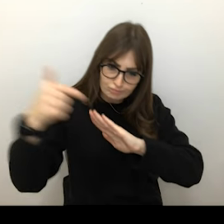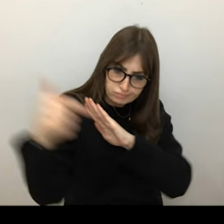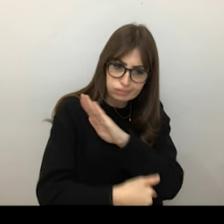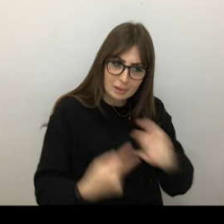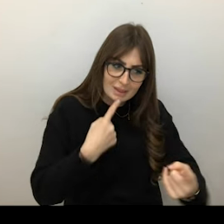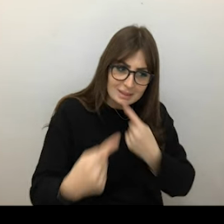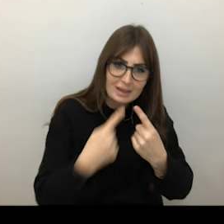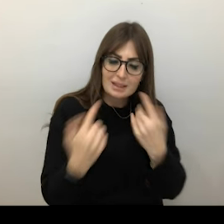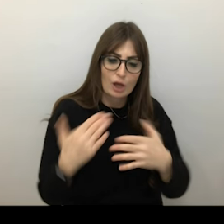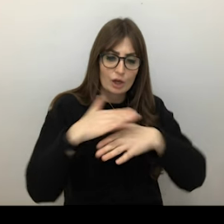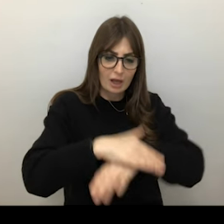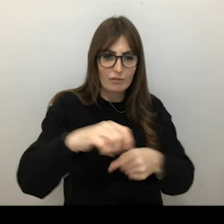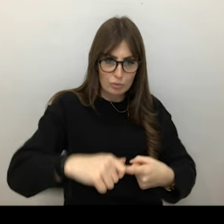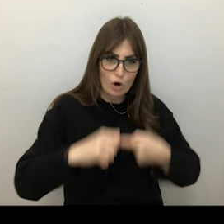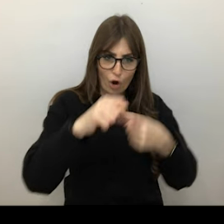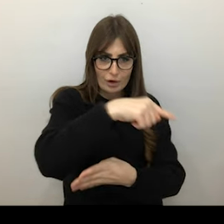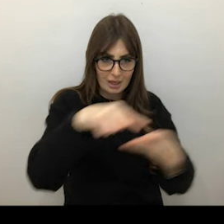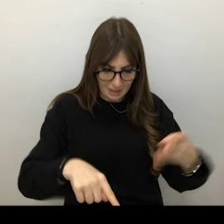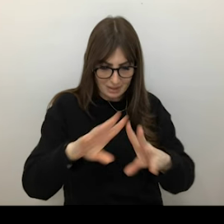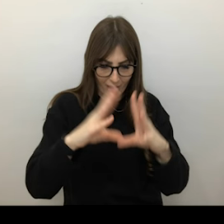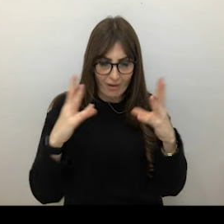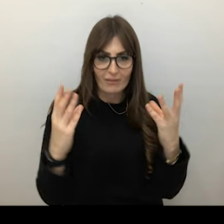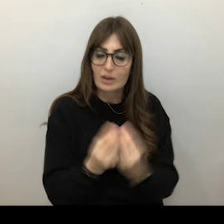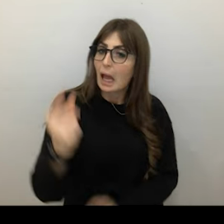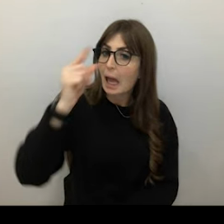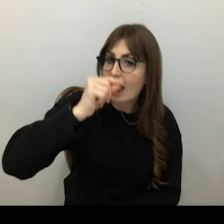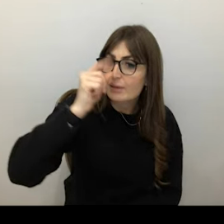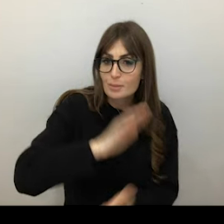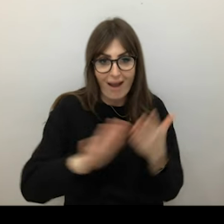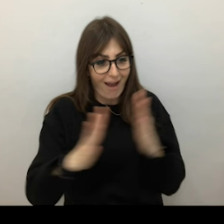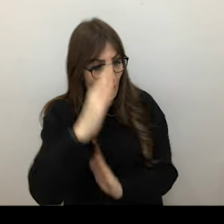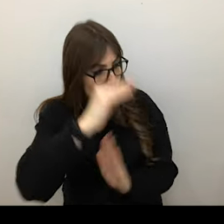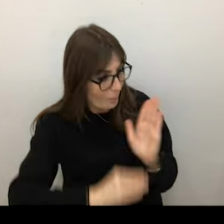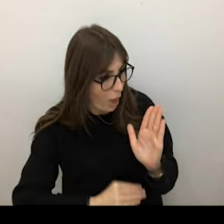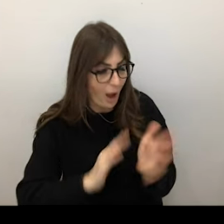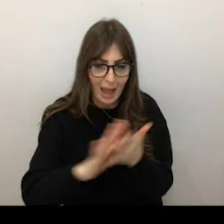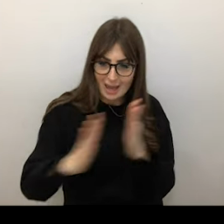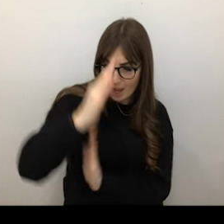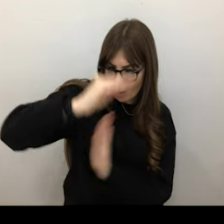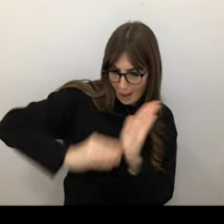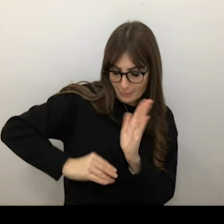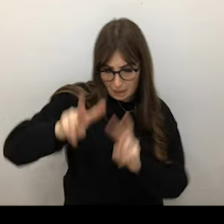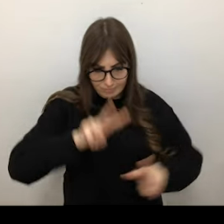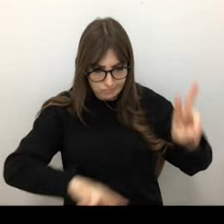They cover the aims and priorities of this round, eligibility, how to apply and how applications are assessed.